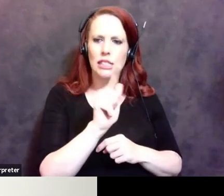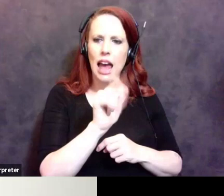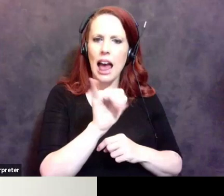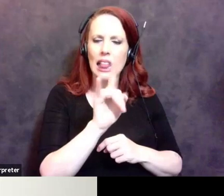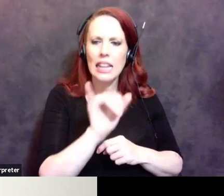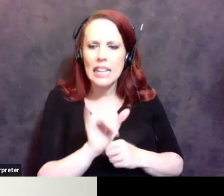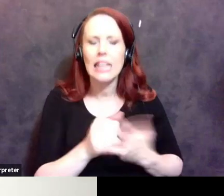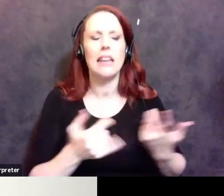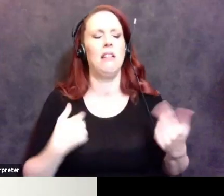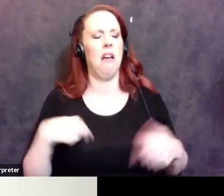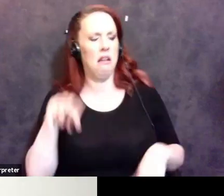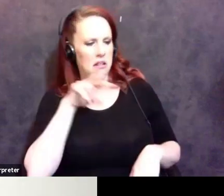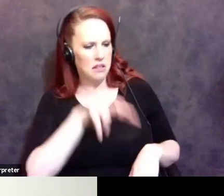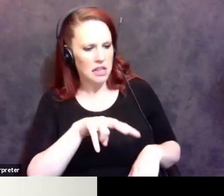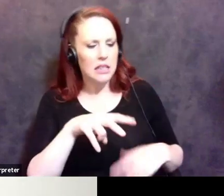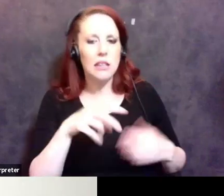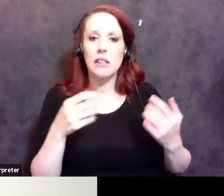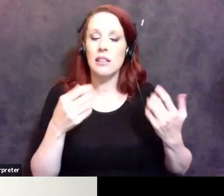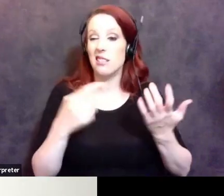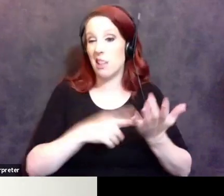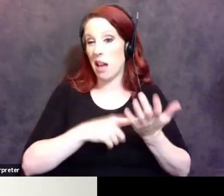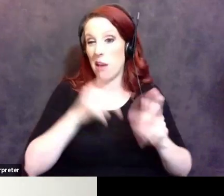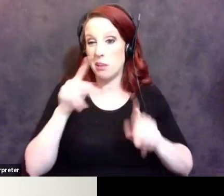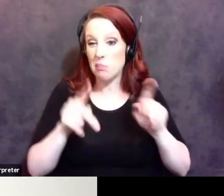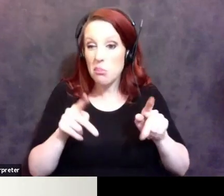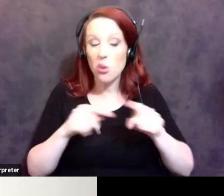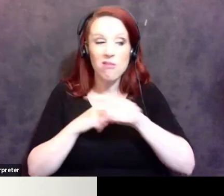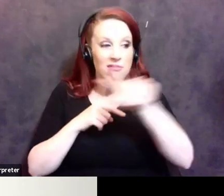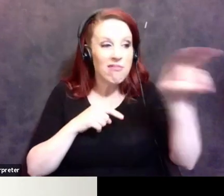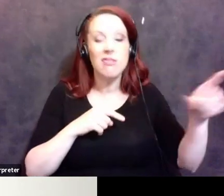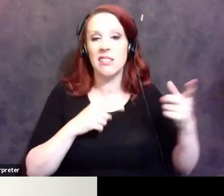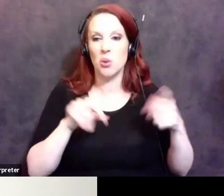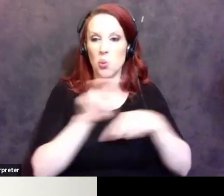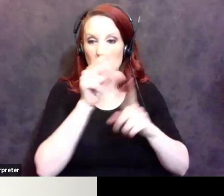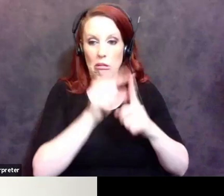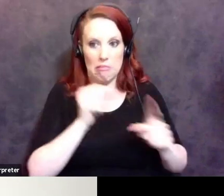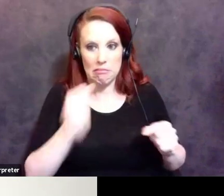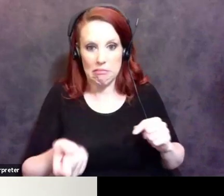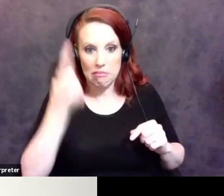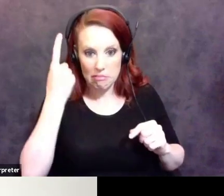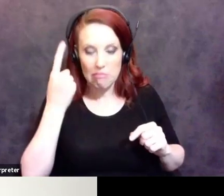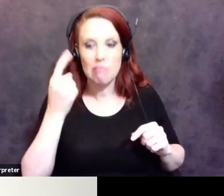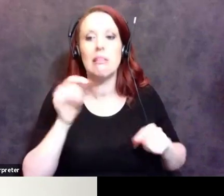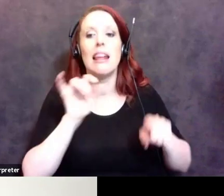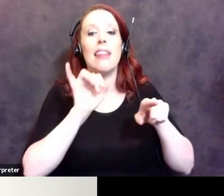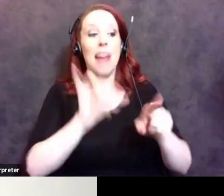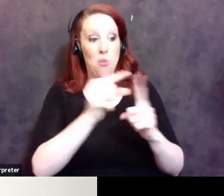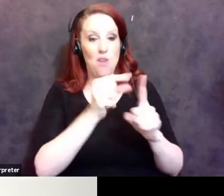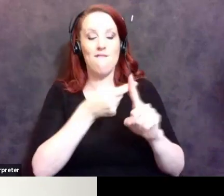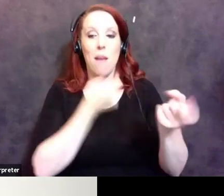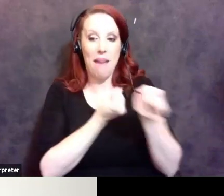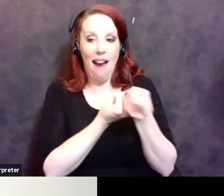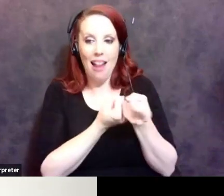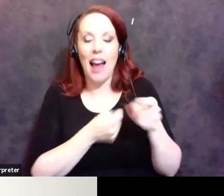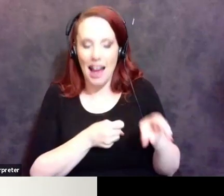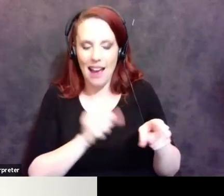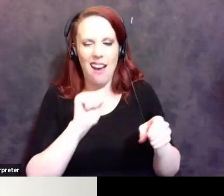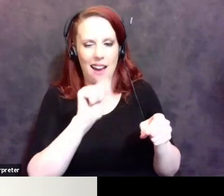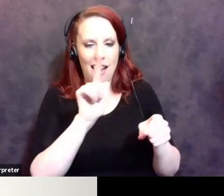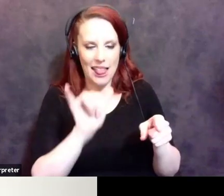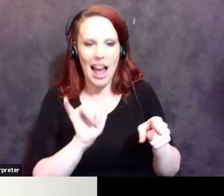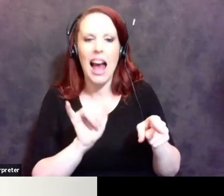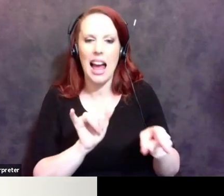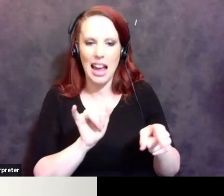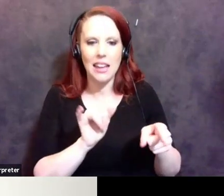they are using terms I don't understand. That came from an ally. The feedback was just delivered